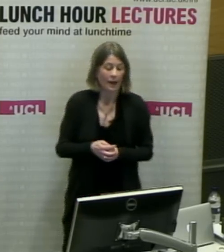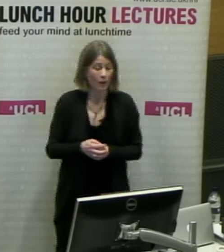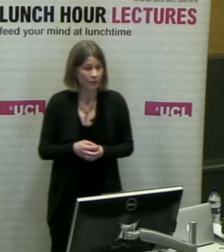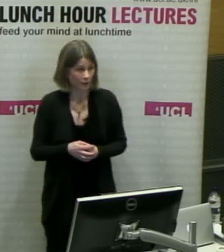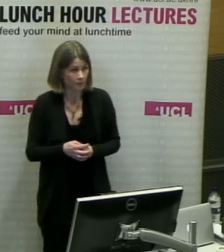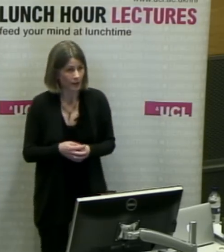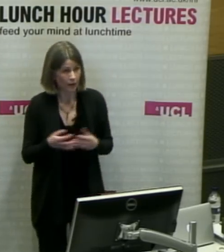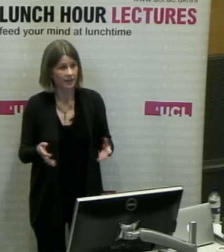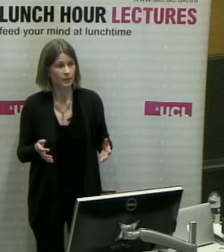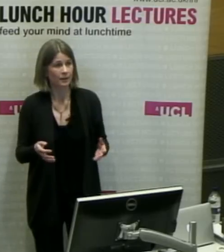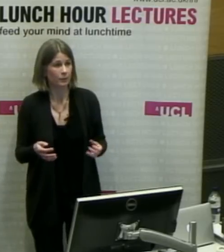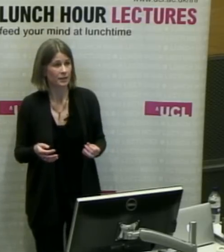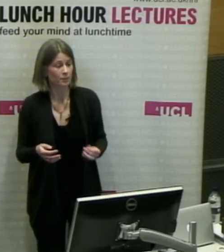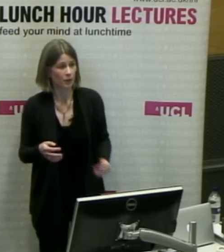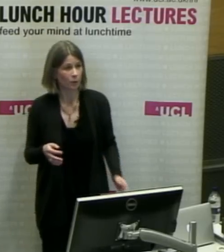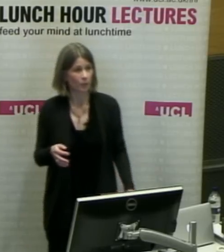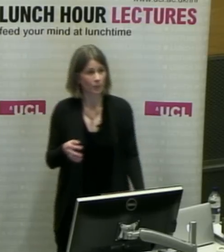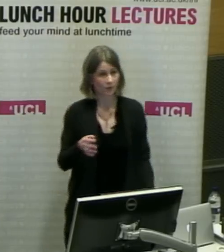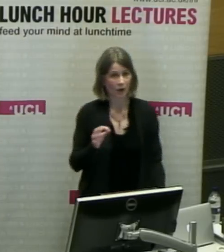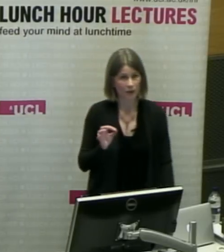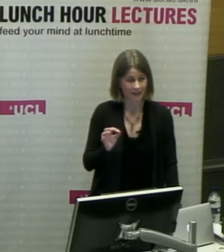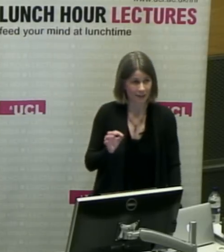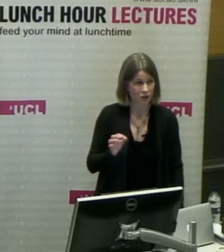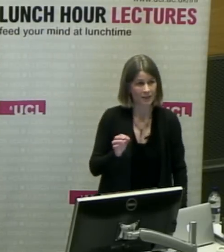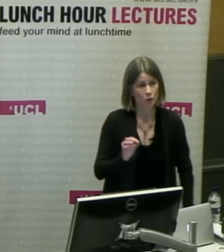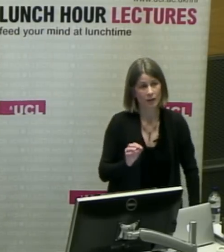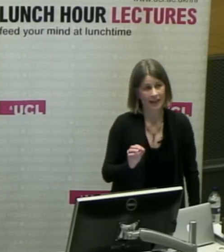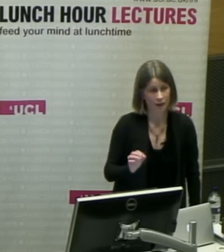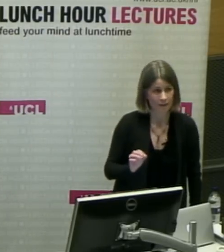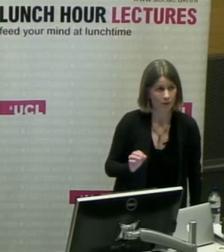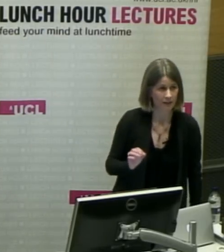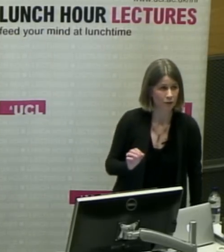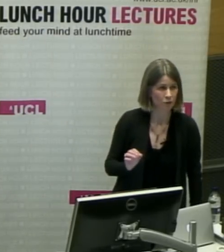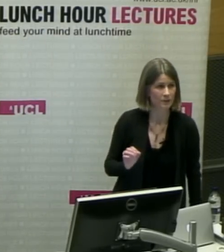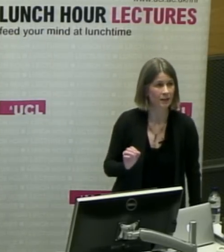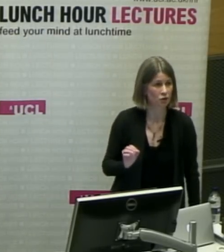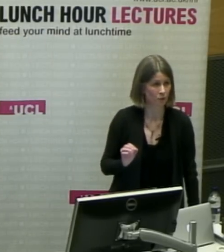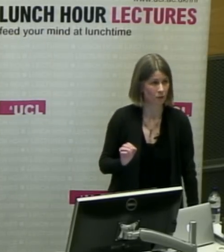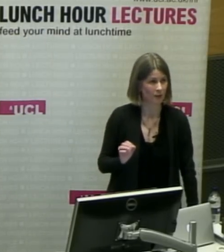However, there are expert lip-readers. But the issue is that you can never ever be 100% sure.